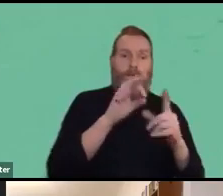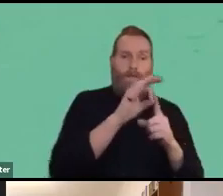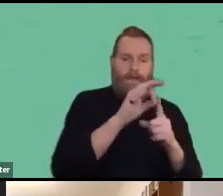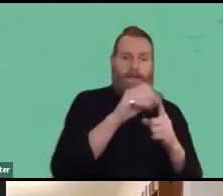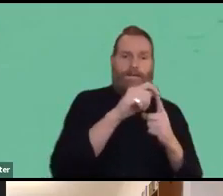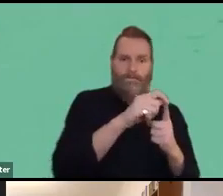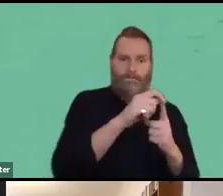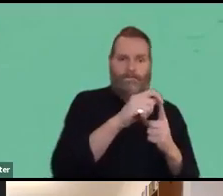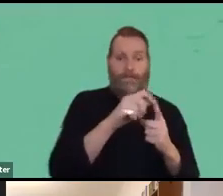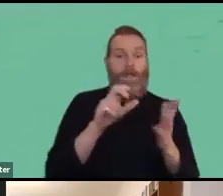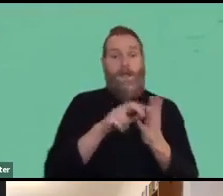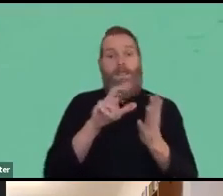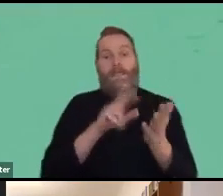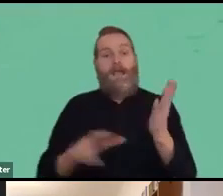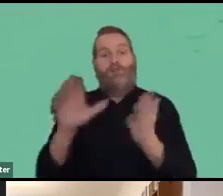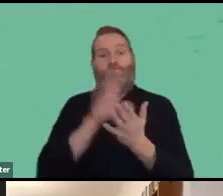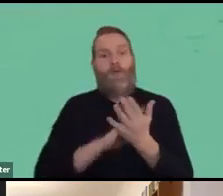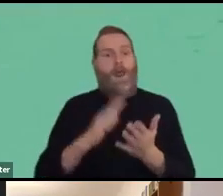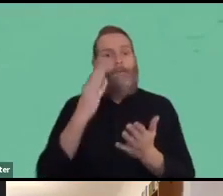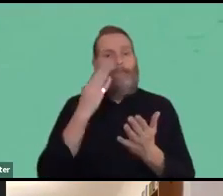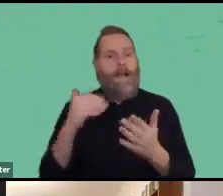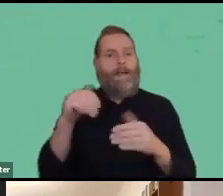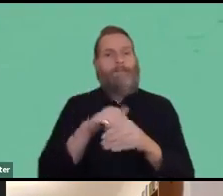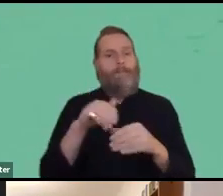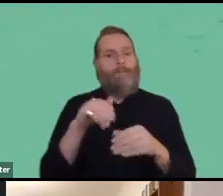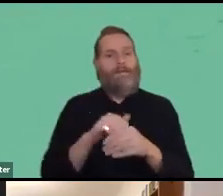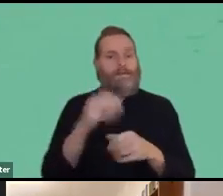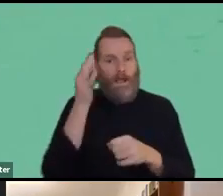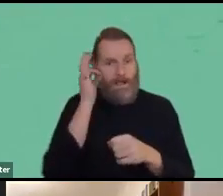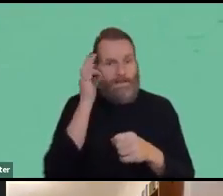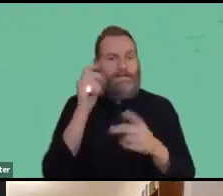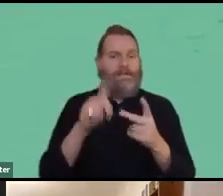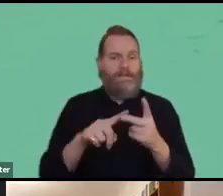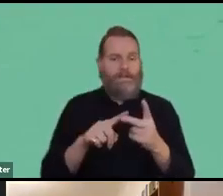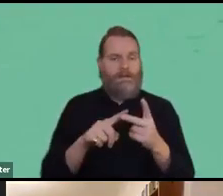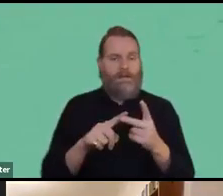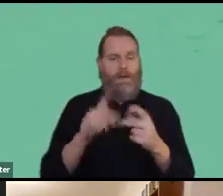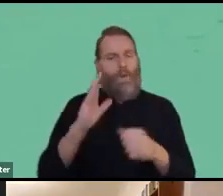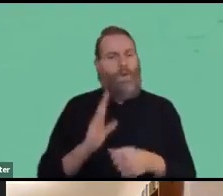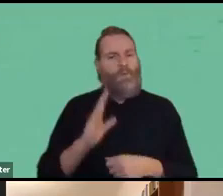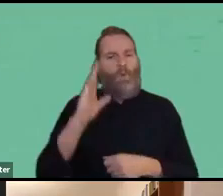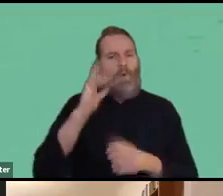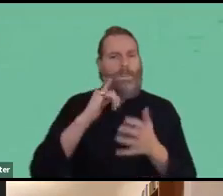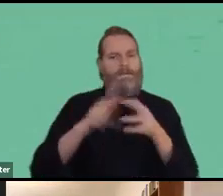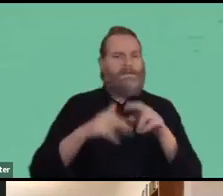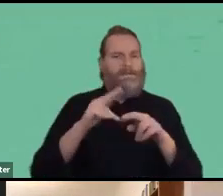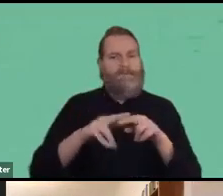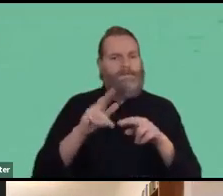black members committee, HMRC Cumbernauld branch, north Staffordshire branch, DWP Glasgow and the